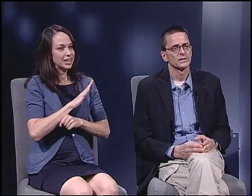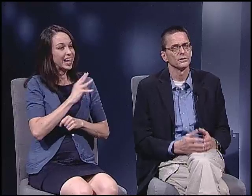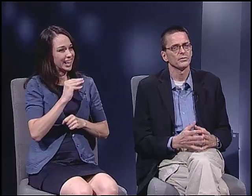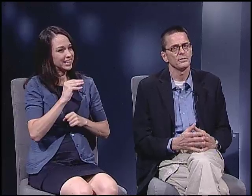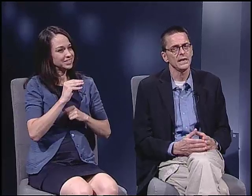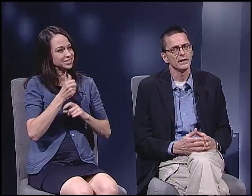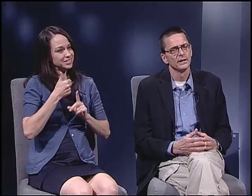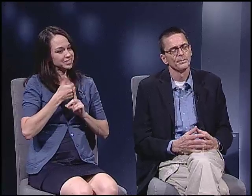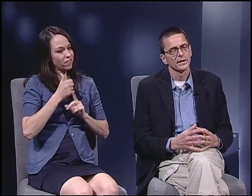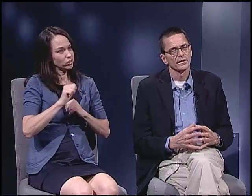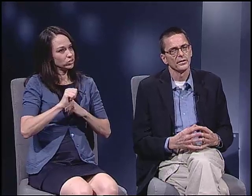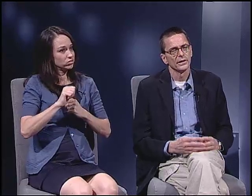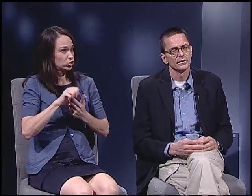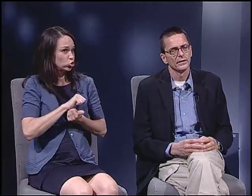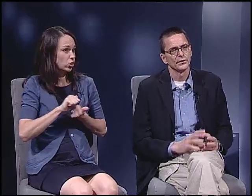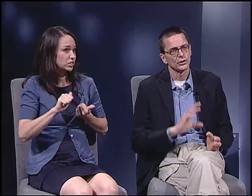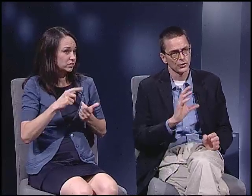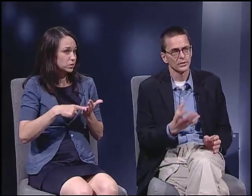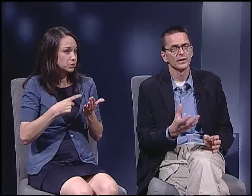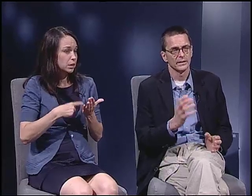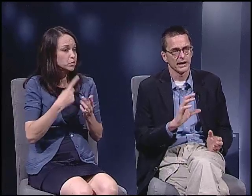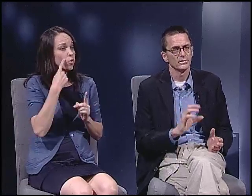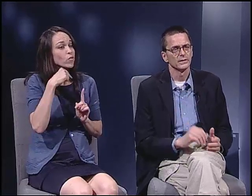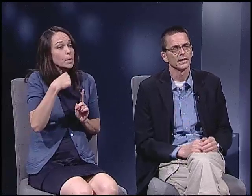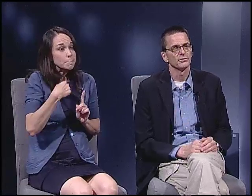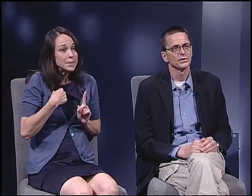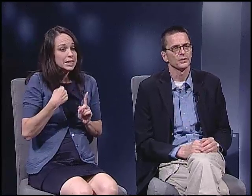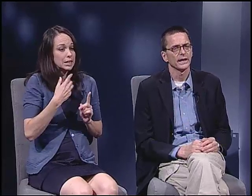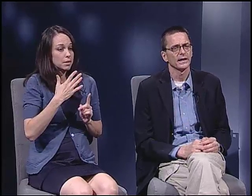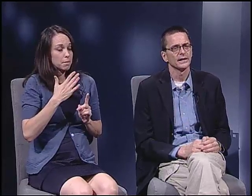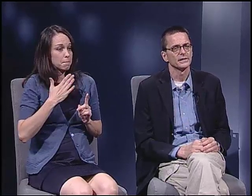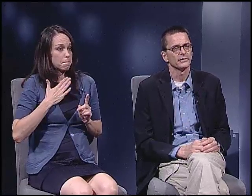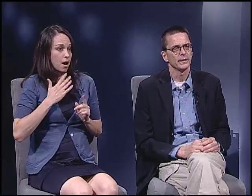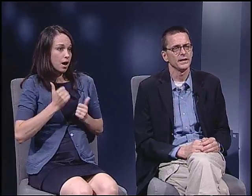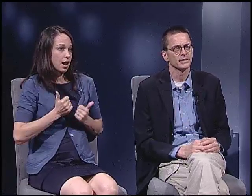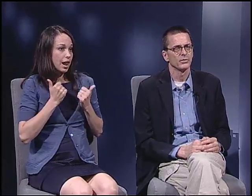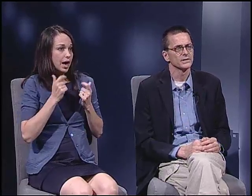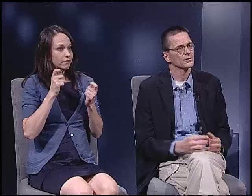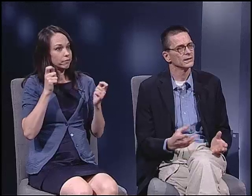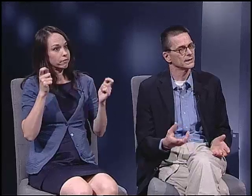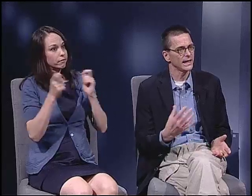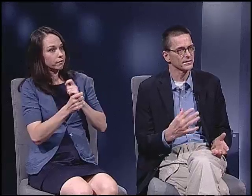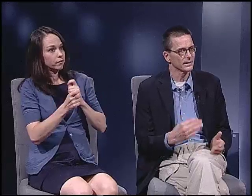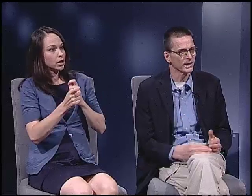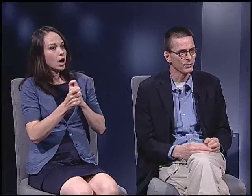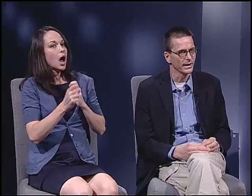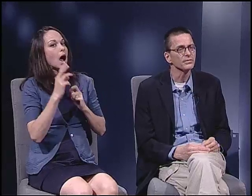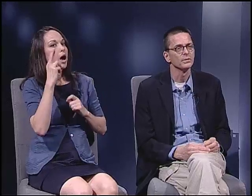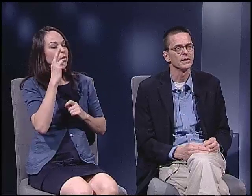So for me, the turn in my own life was to recognize that feminism wasn't going to take something away from me.